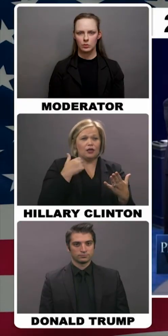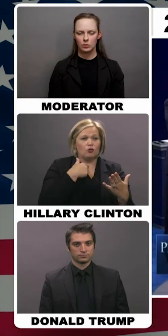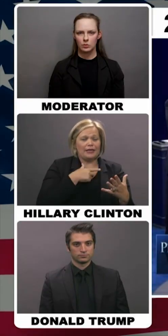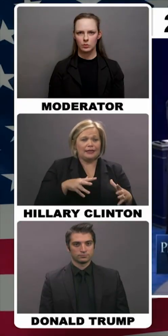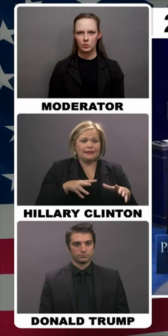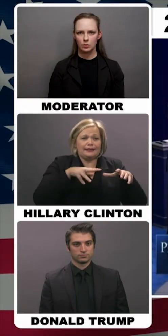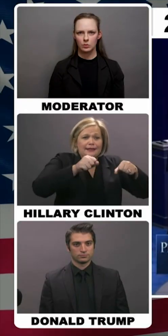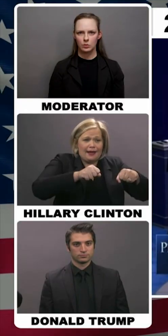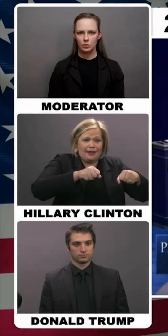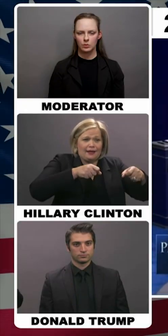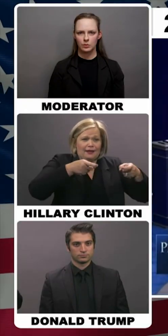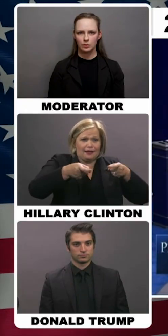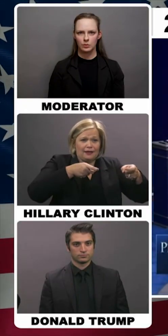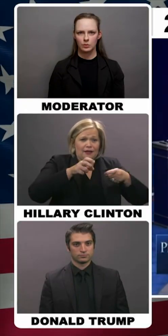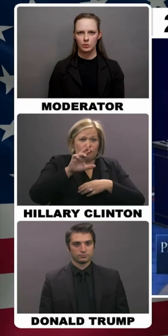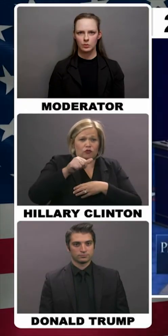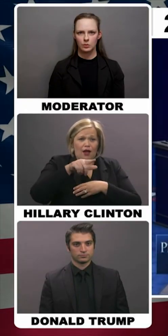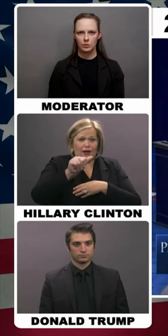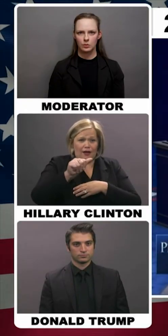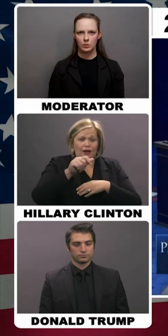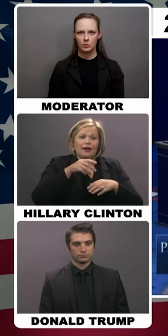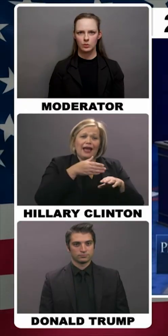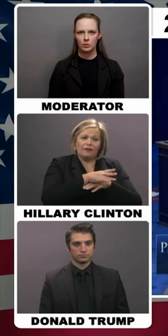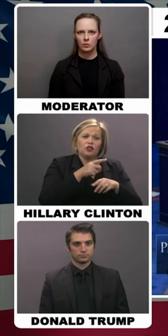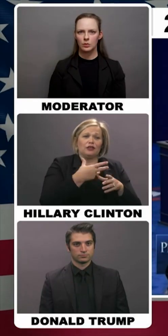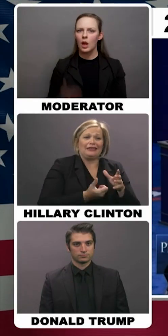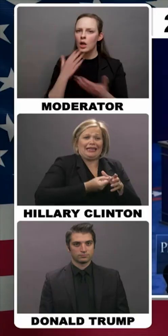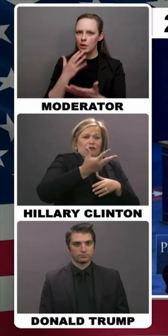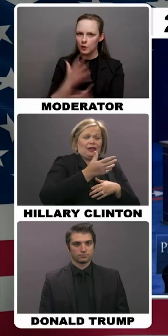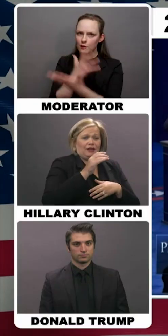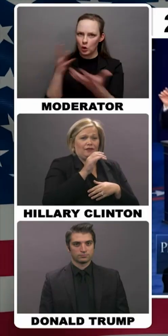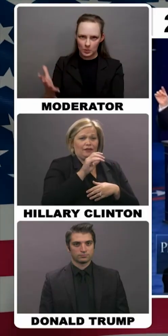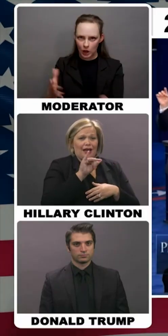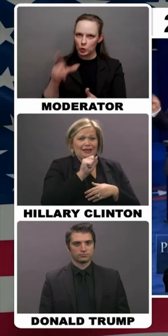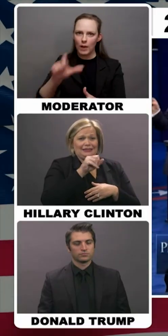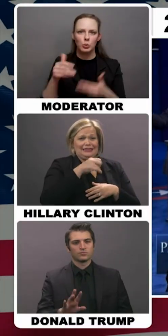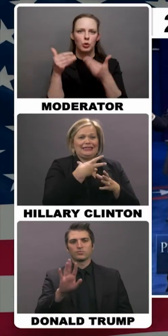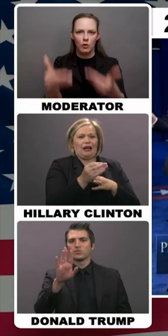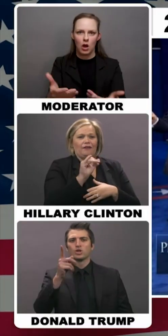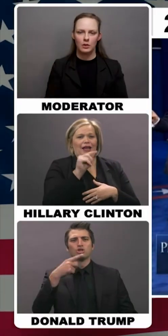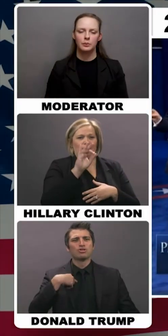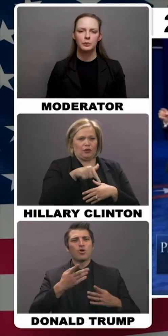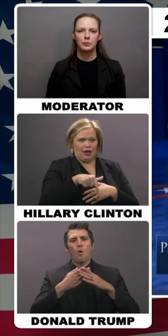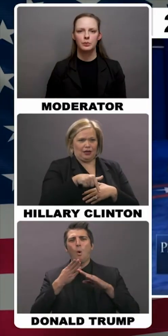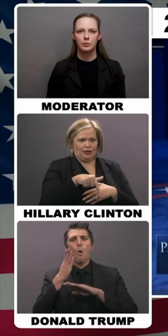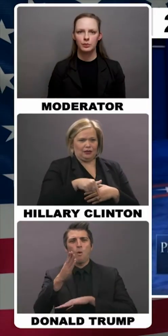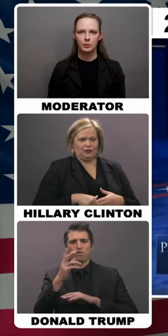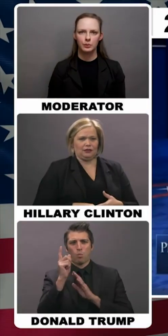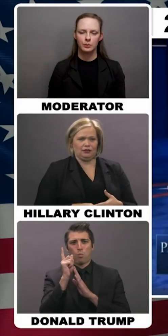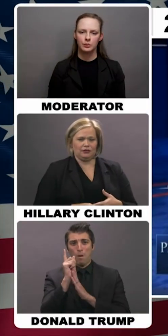after pushing Isis out of Iraq. Thank you very much. We're gonna move, you Know, it's finish. We went over a minute over and you don't stop her.